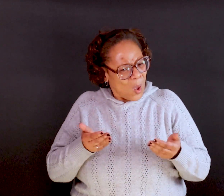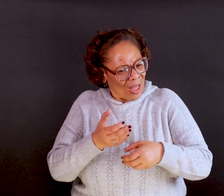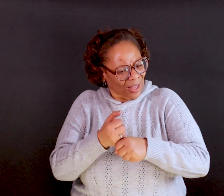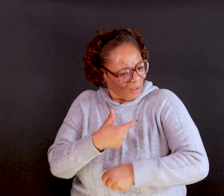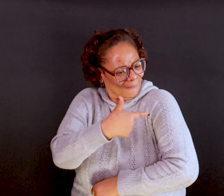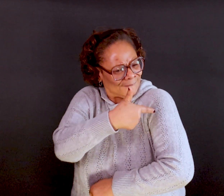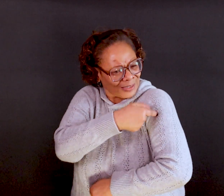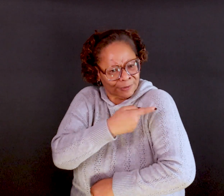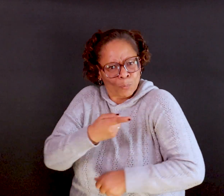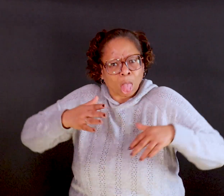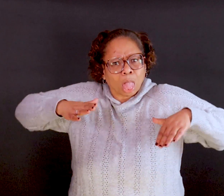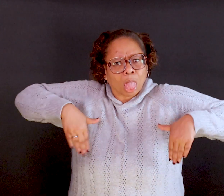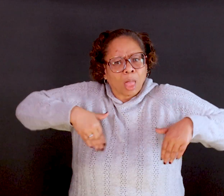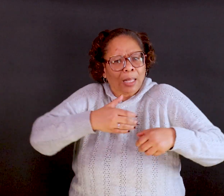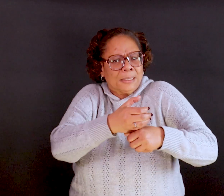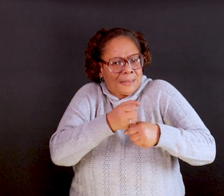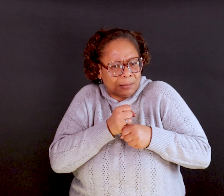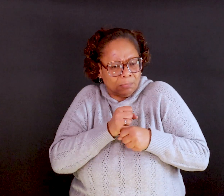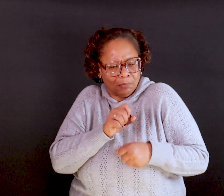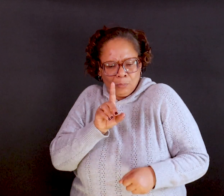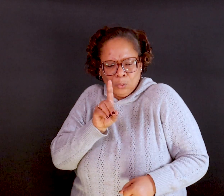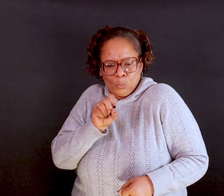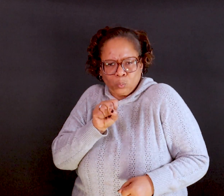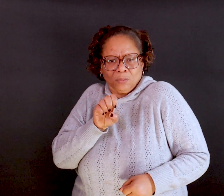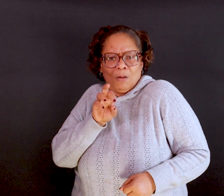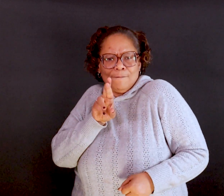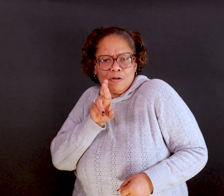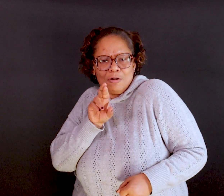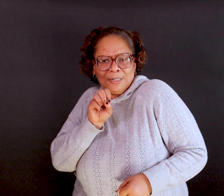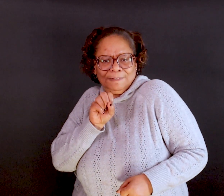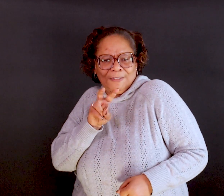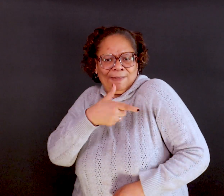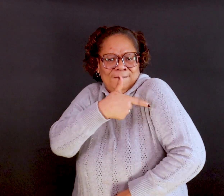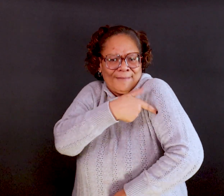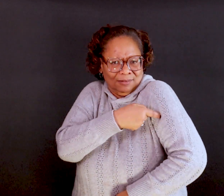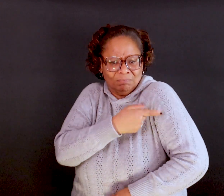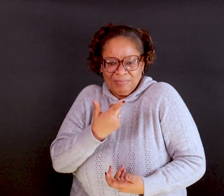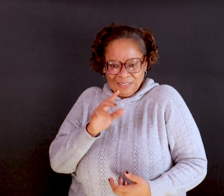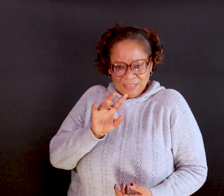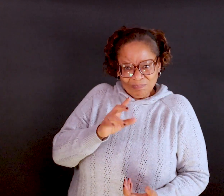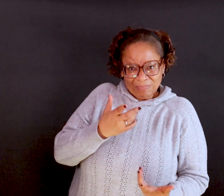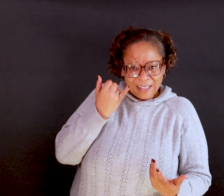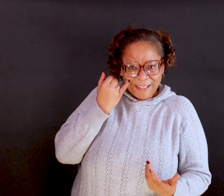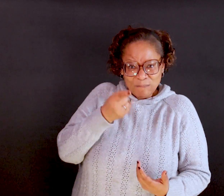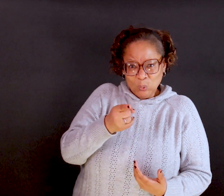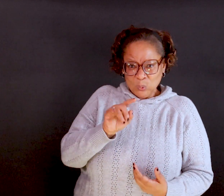Get vaccinated if you never received a dose of RSV vaccine